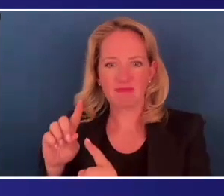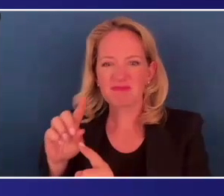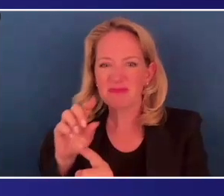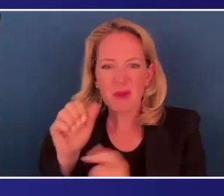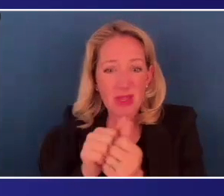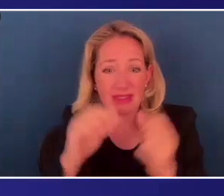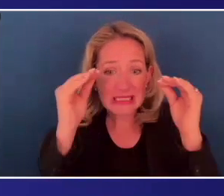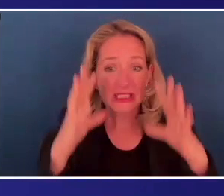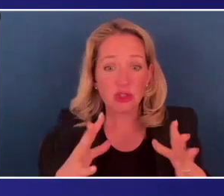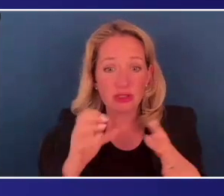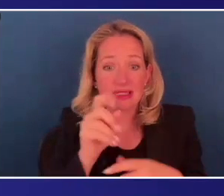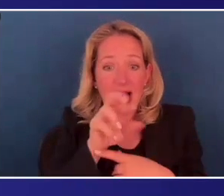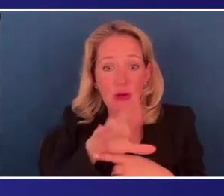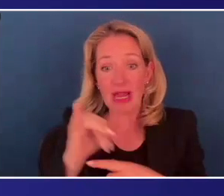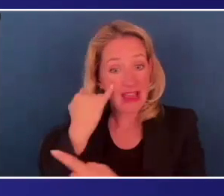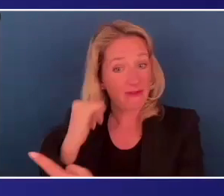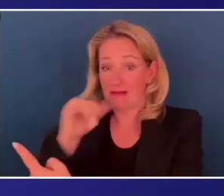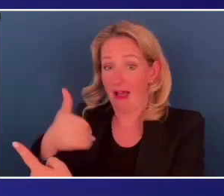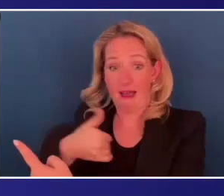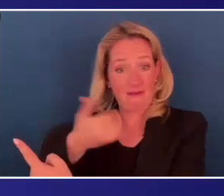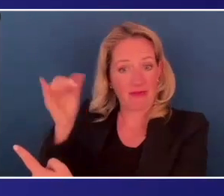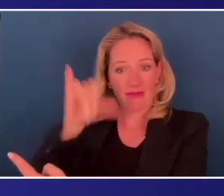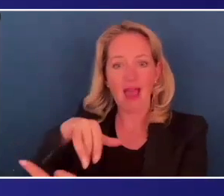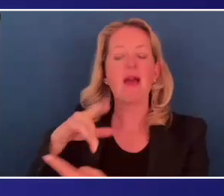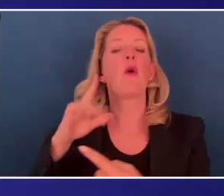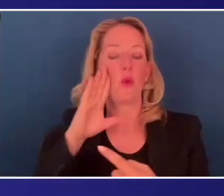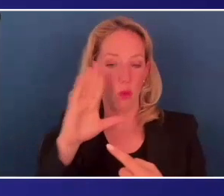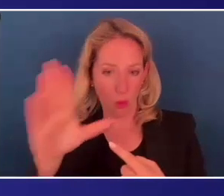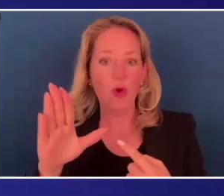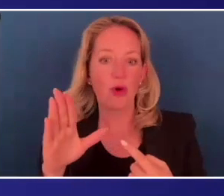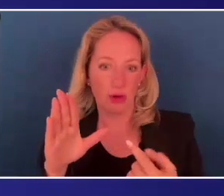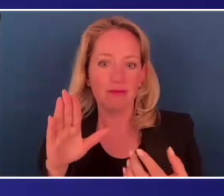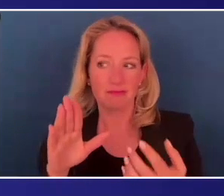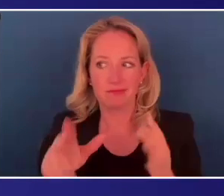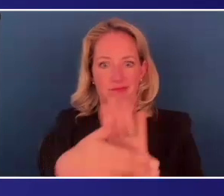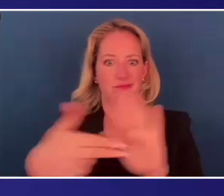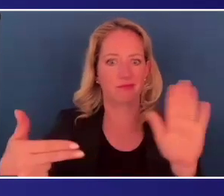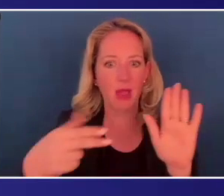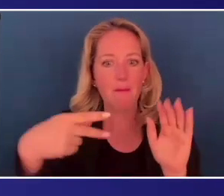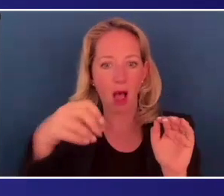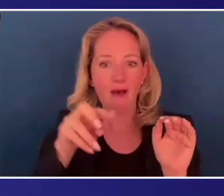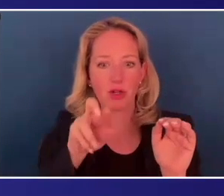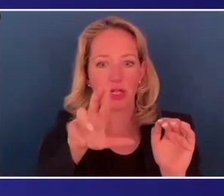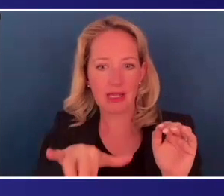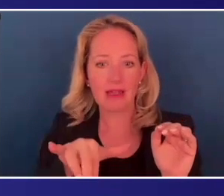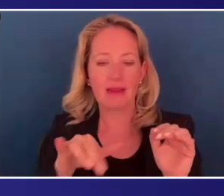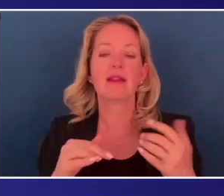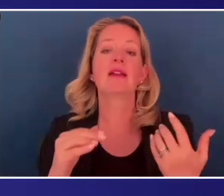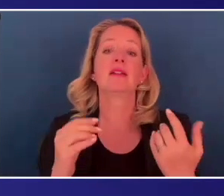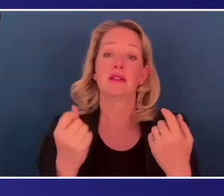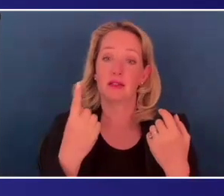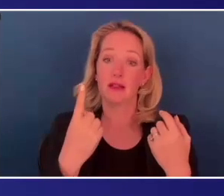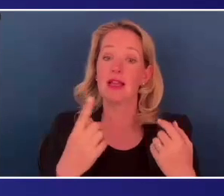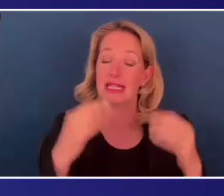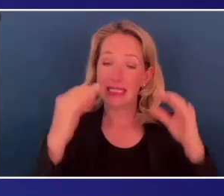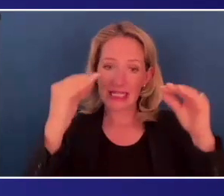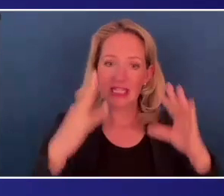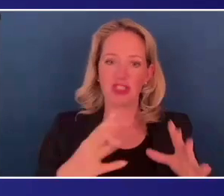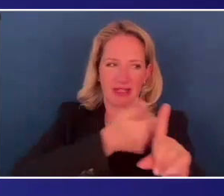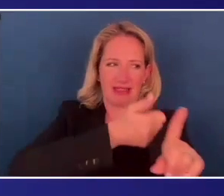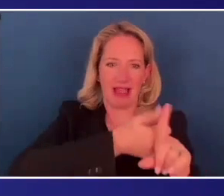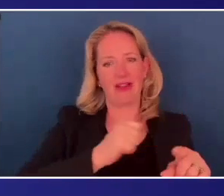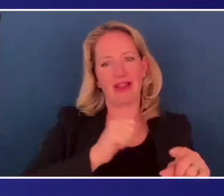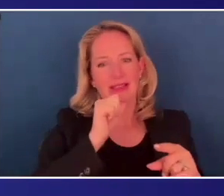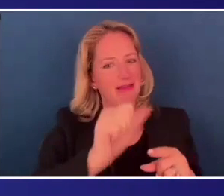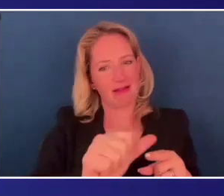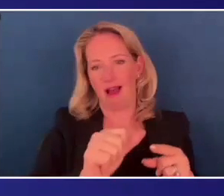Teaching is not a lucrative. Field and I think we all know that, but that's not the reason that we go into it.